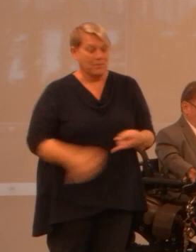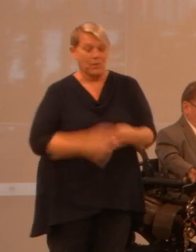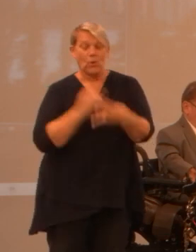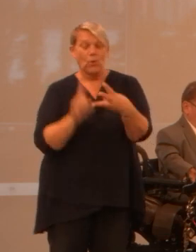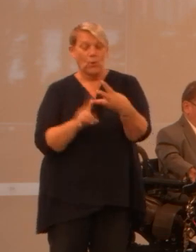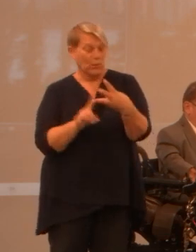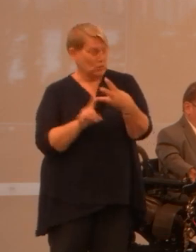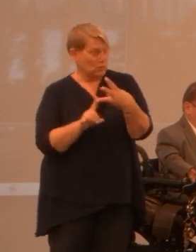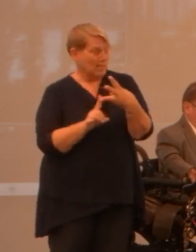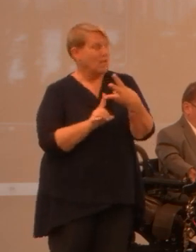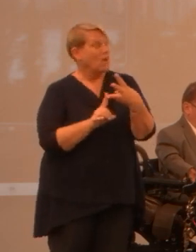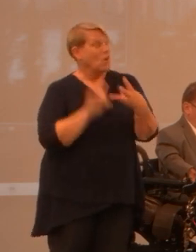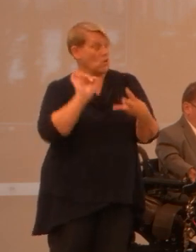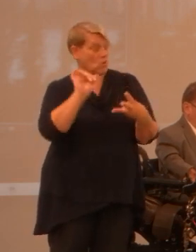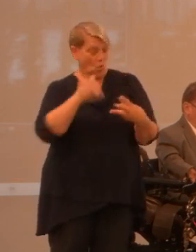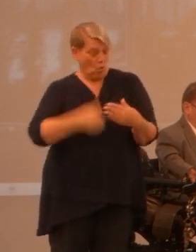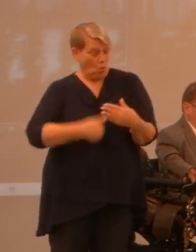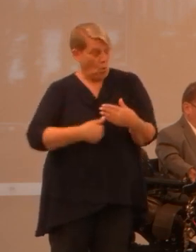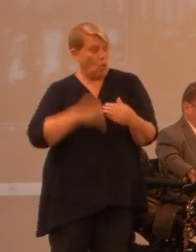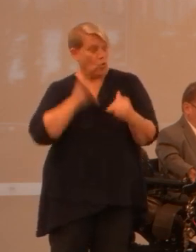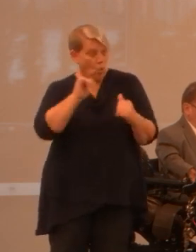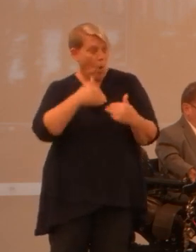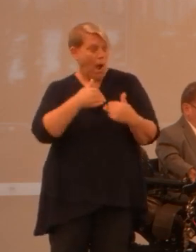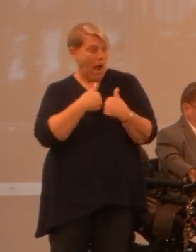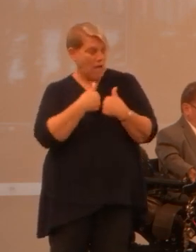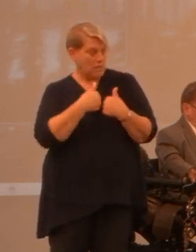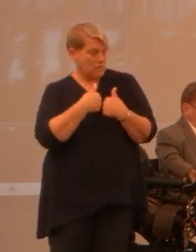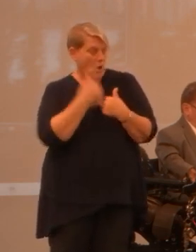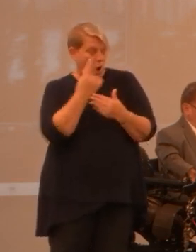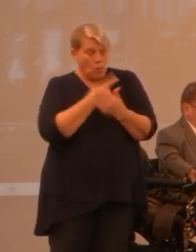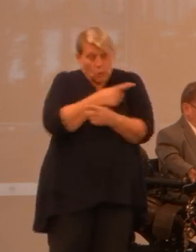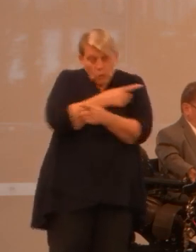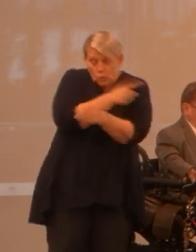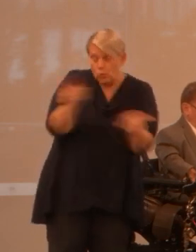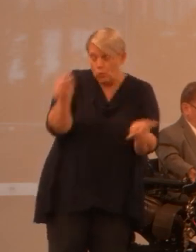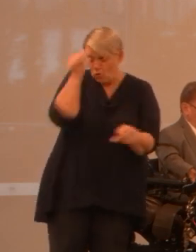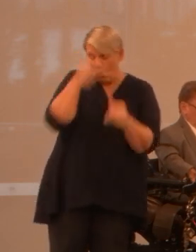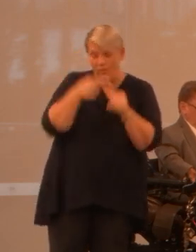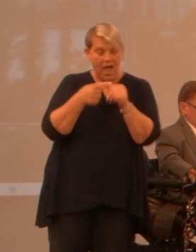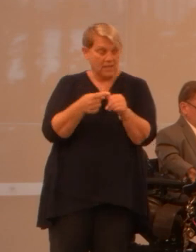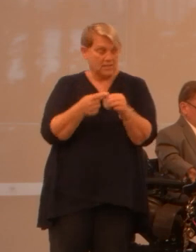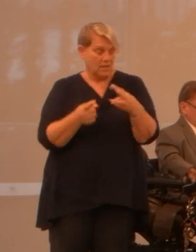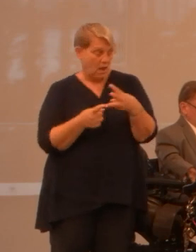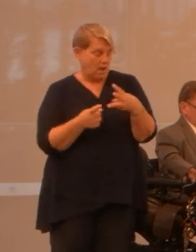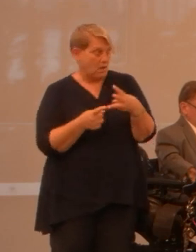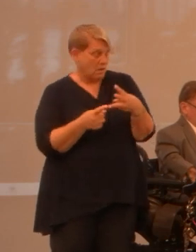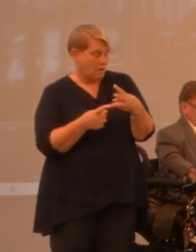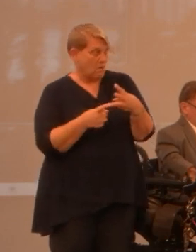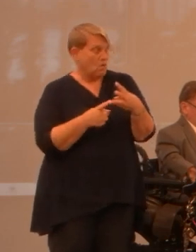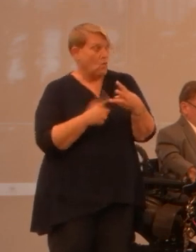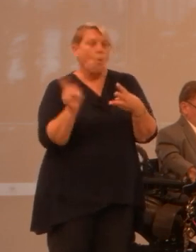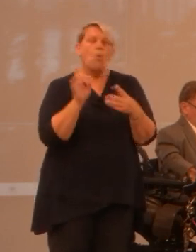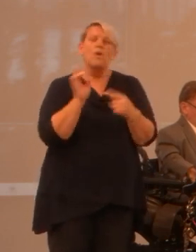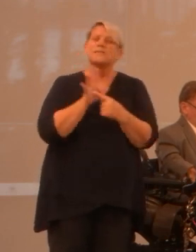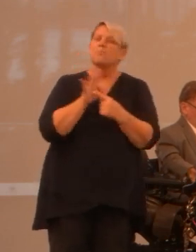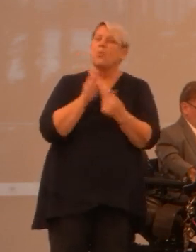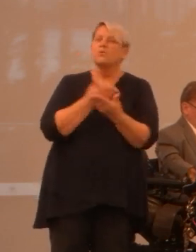next question can only come from your koort, your heart. None of you can answer this question. And that question is what's important to you.